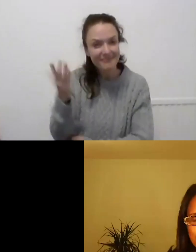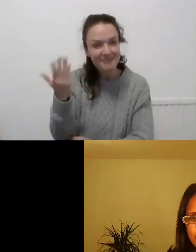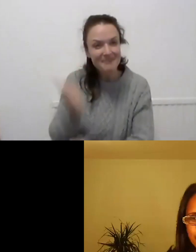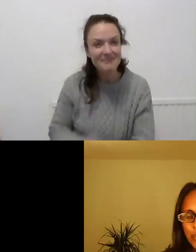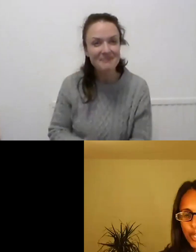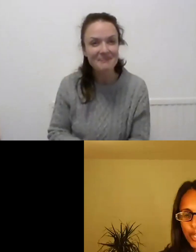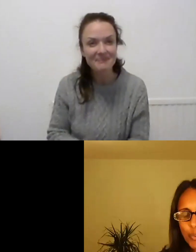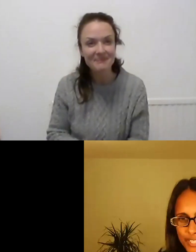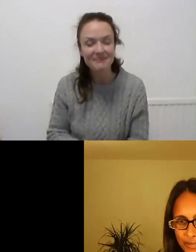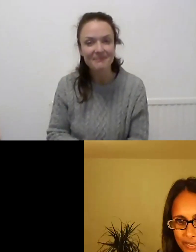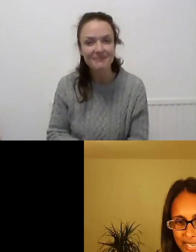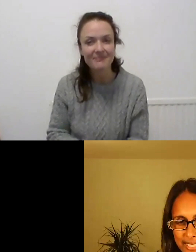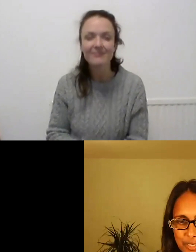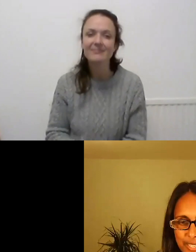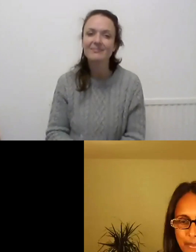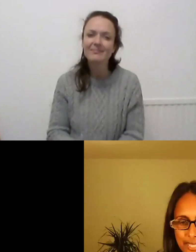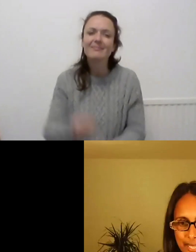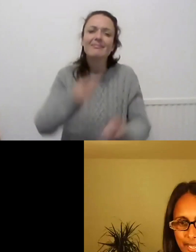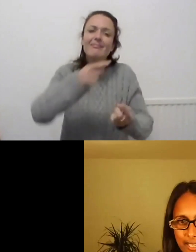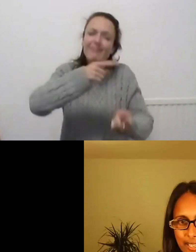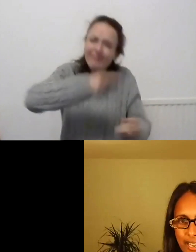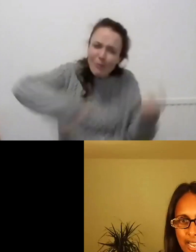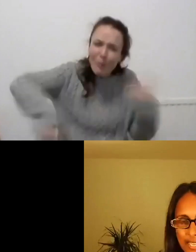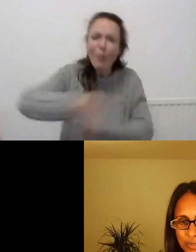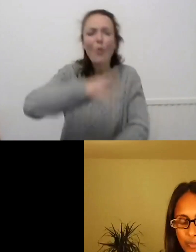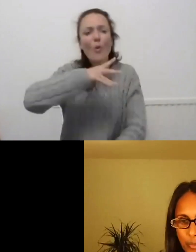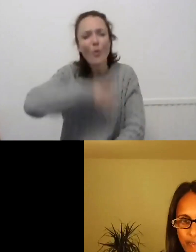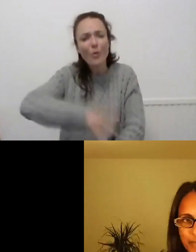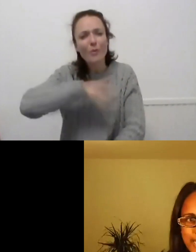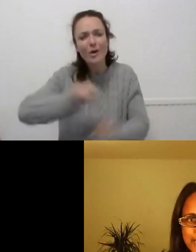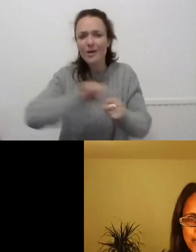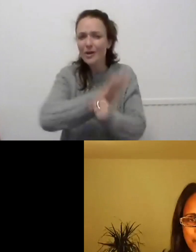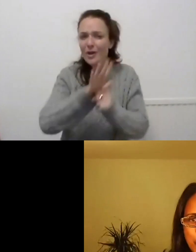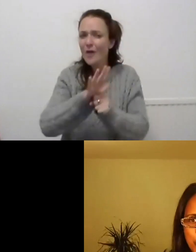We all want to get out of this pandemic. And from where I'm standing at the moment,